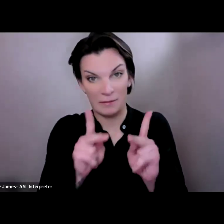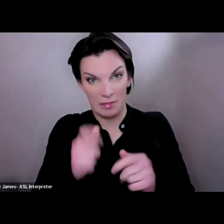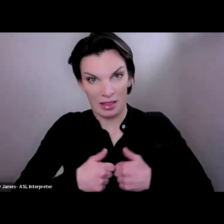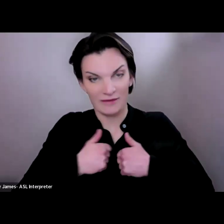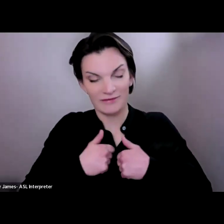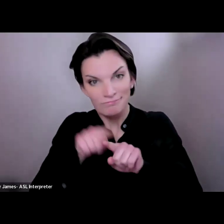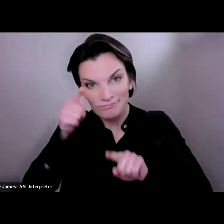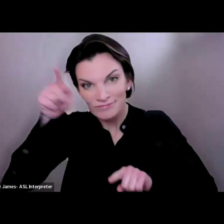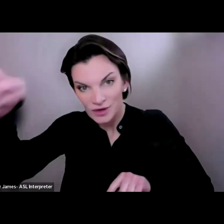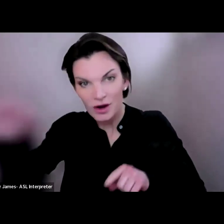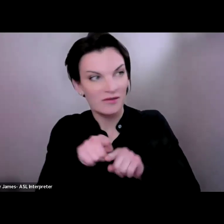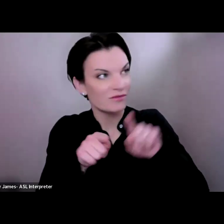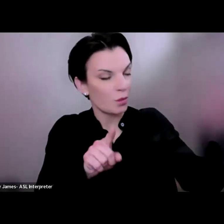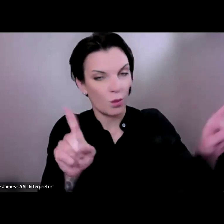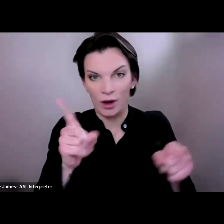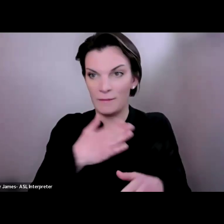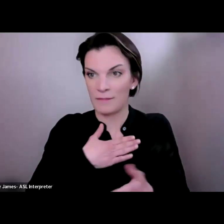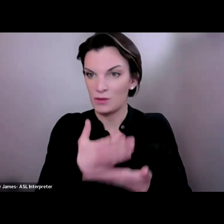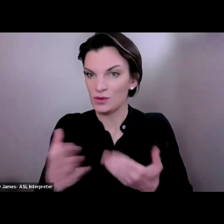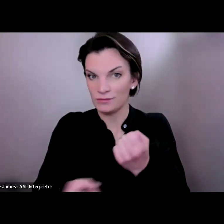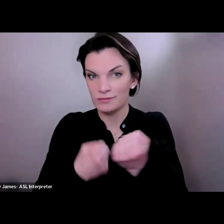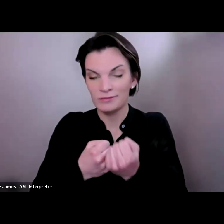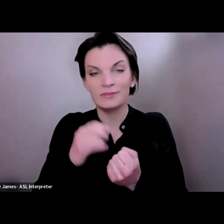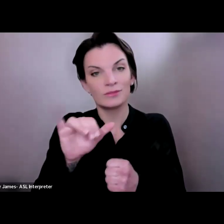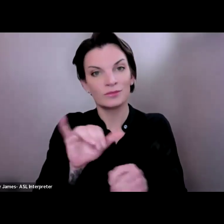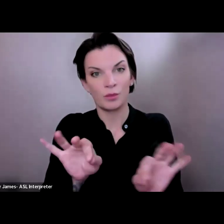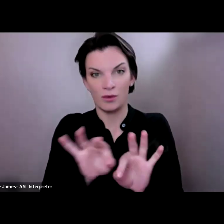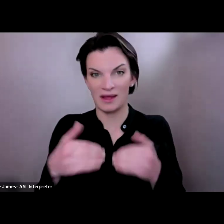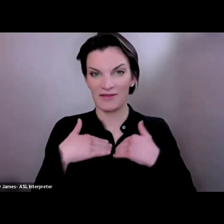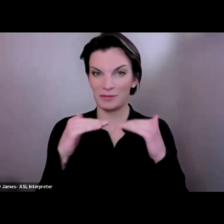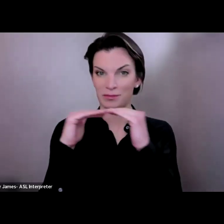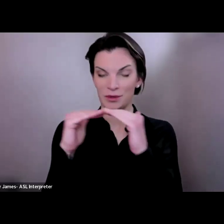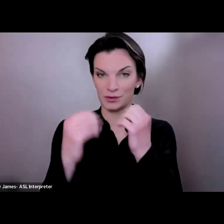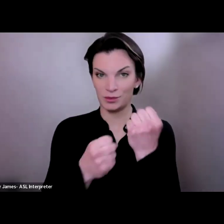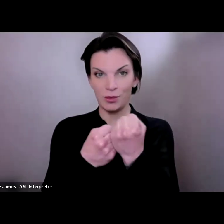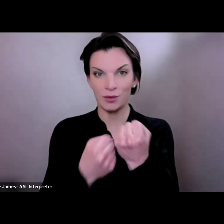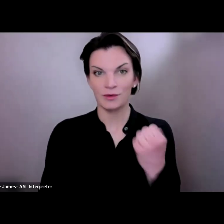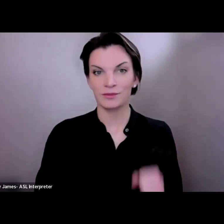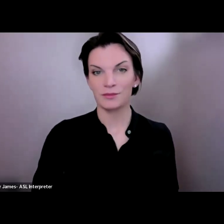of resources for them and then peer support, which is really my kind of bailiwick here.